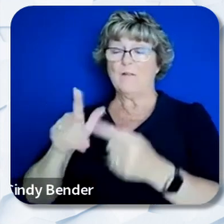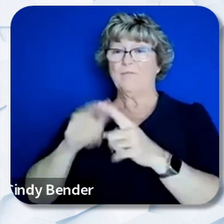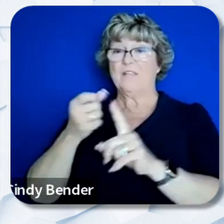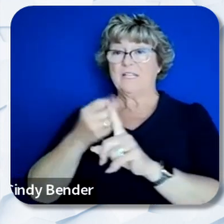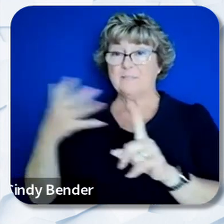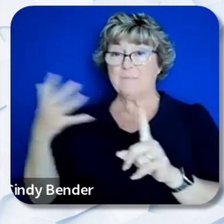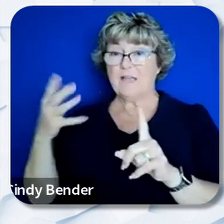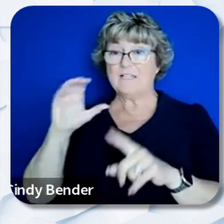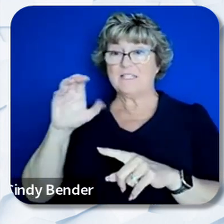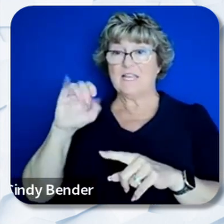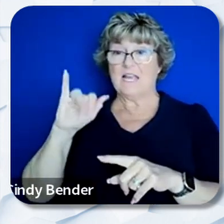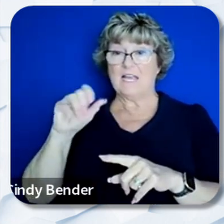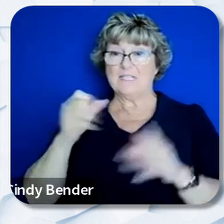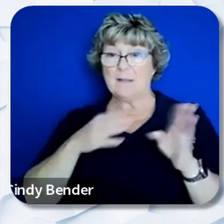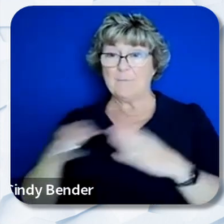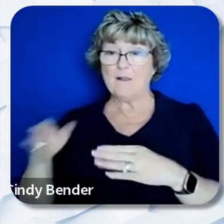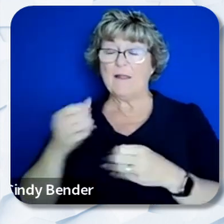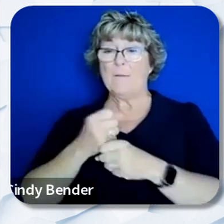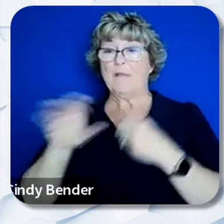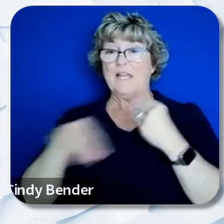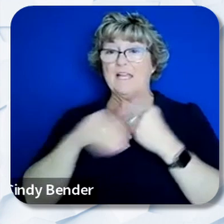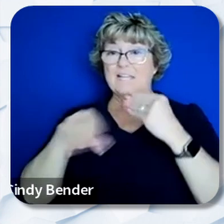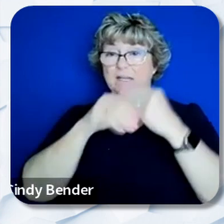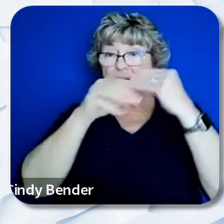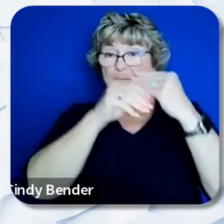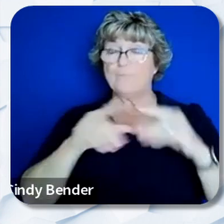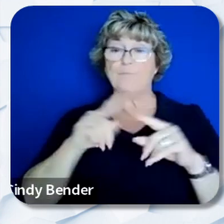CCEIS plan a little bit, maybe make some addendums to it. But at this point you do not need to